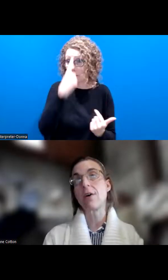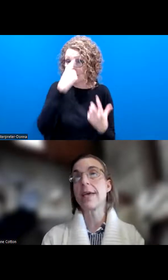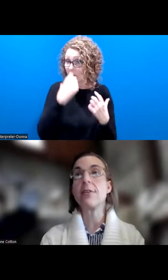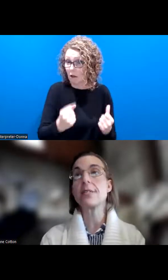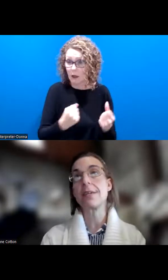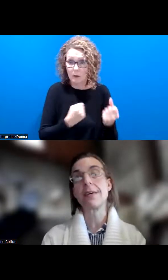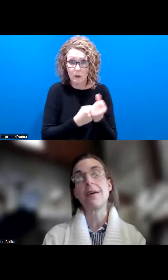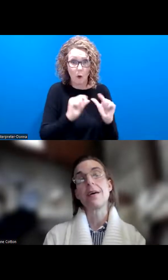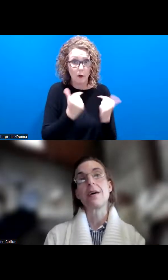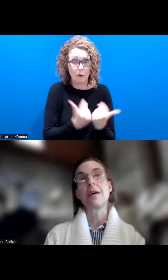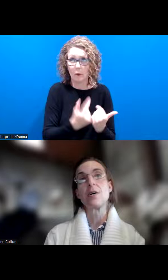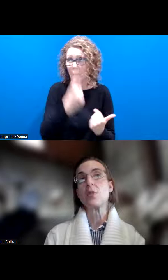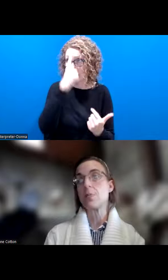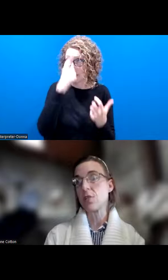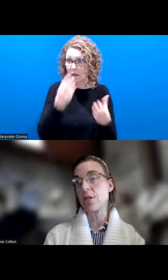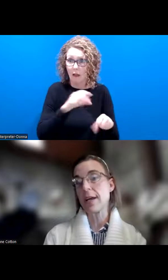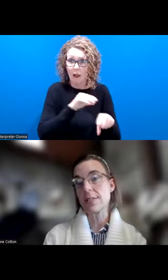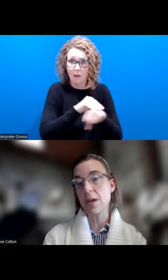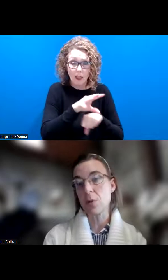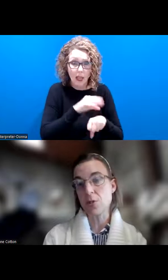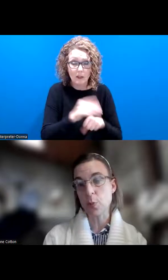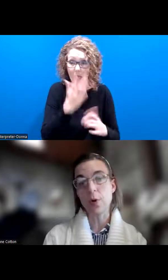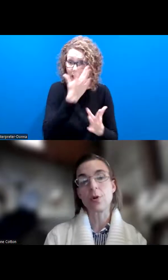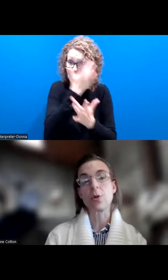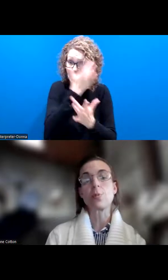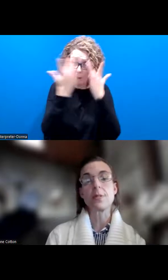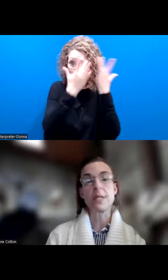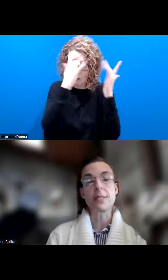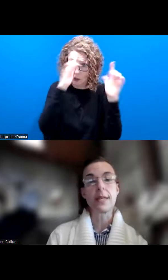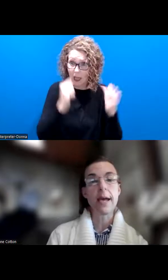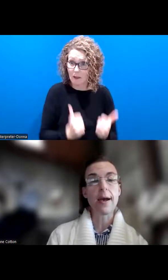. Lastly, it can be really overwhelming and isolating, especially as a rural caregiver